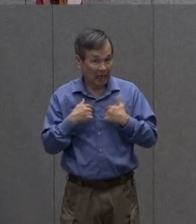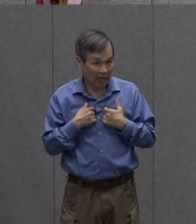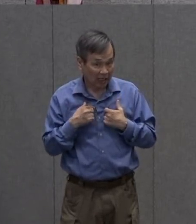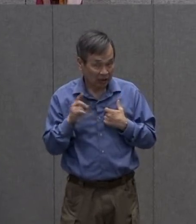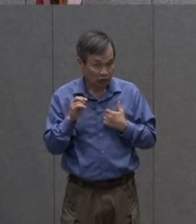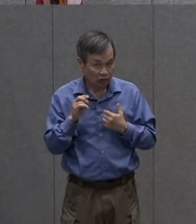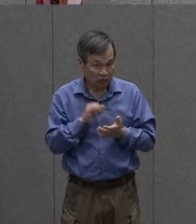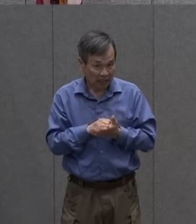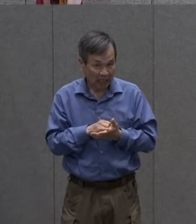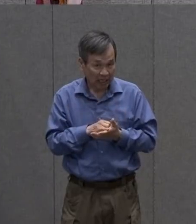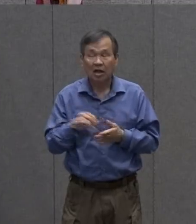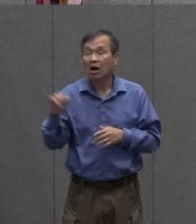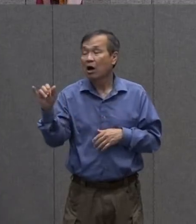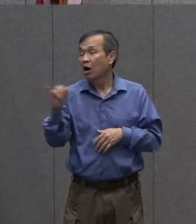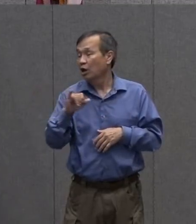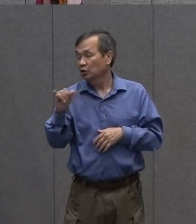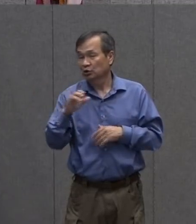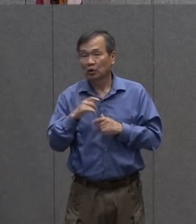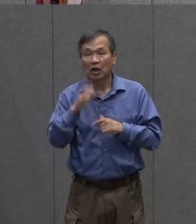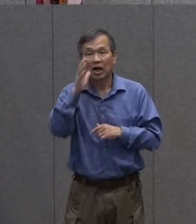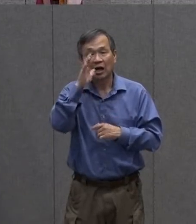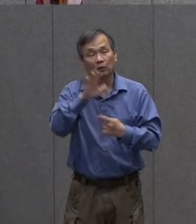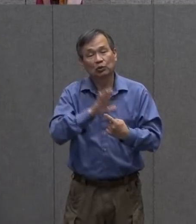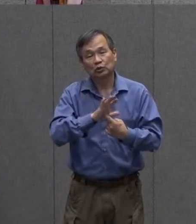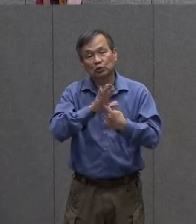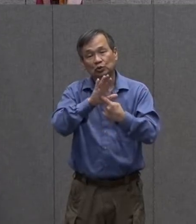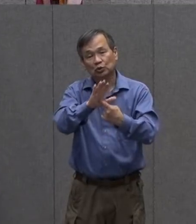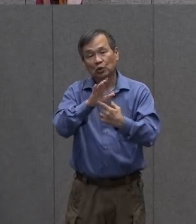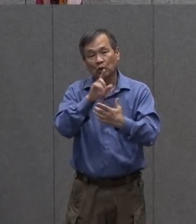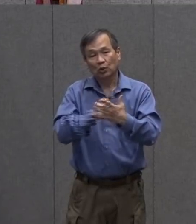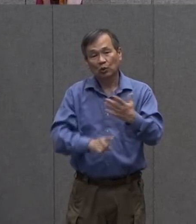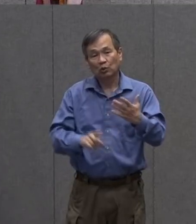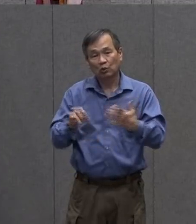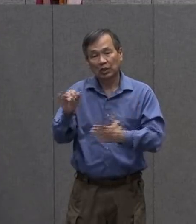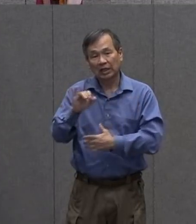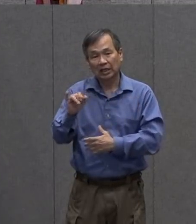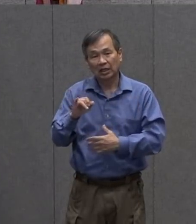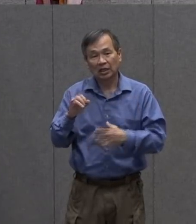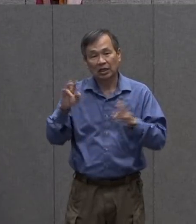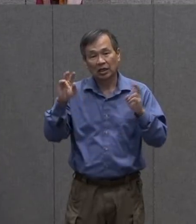And I'm also going to show you what it's like to do something called a cold read.